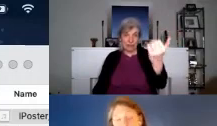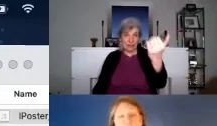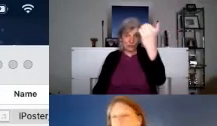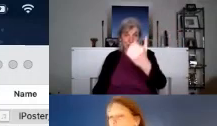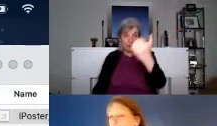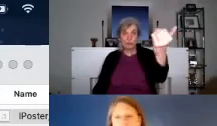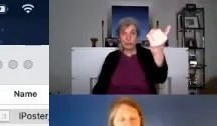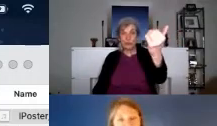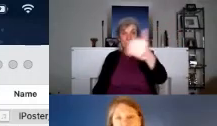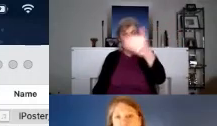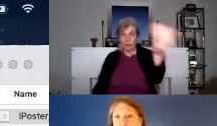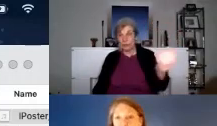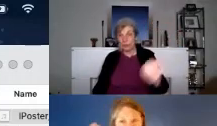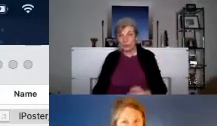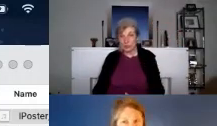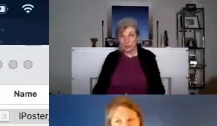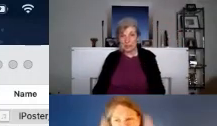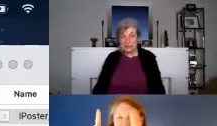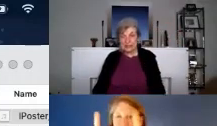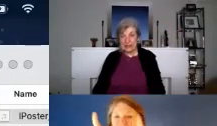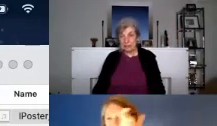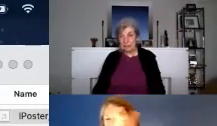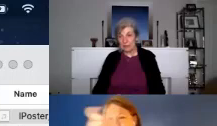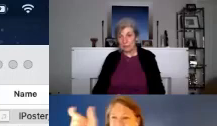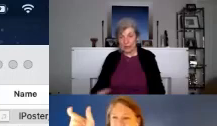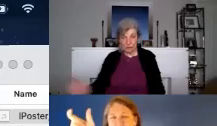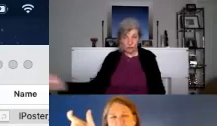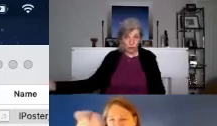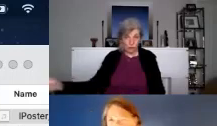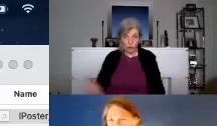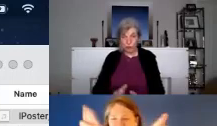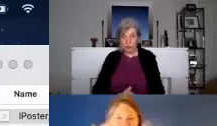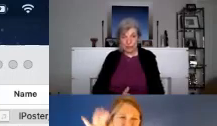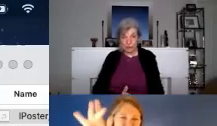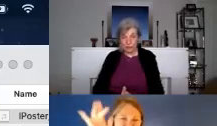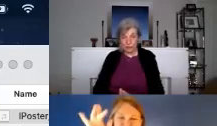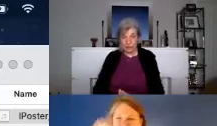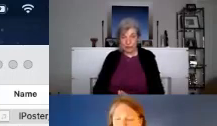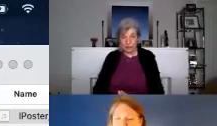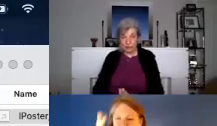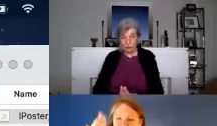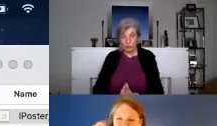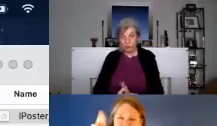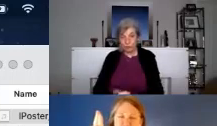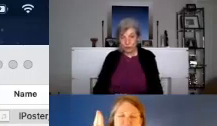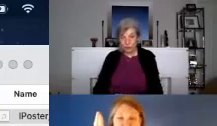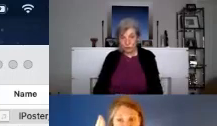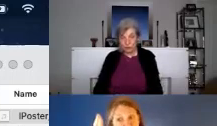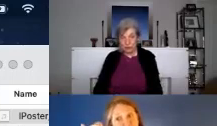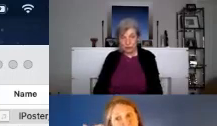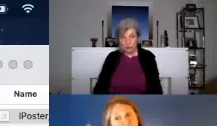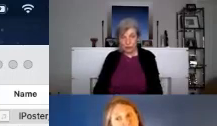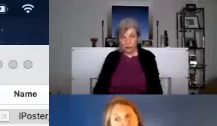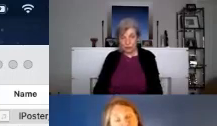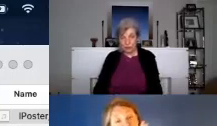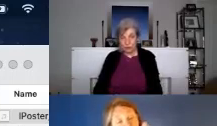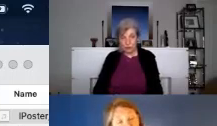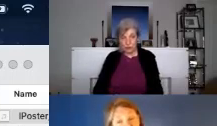to do so because it is a tab in the browser or as Rick has also shown, you go into the